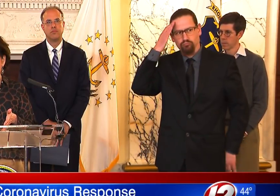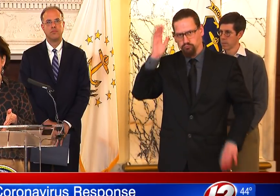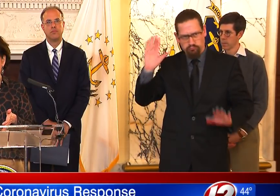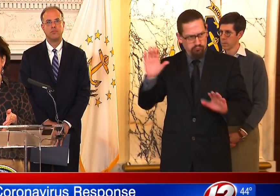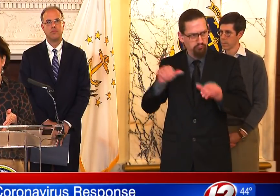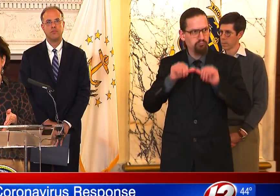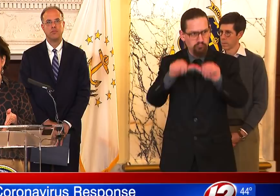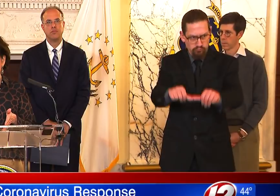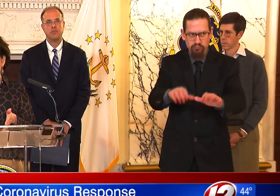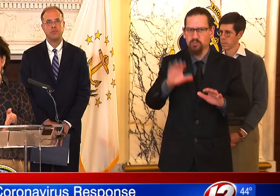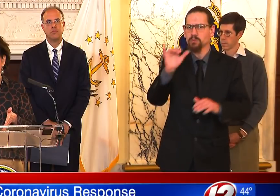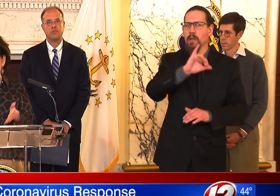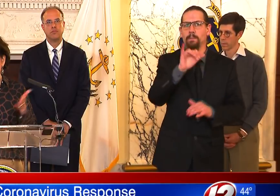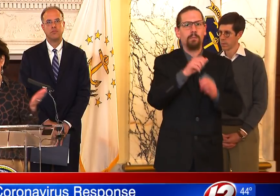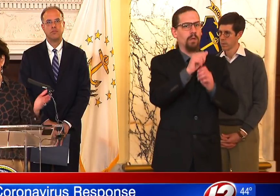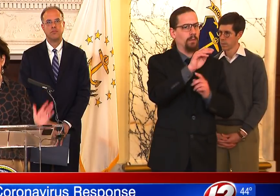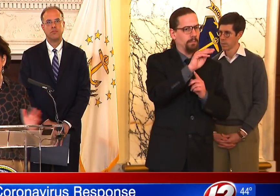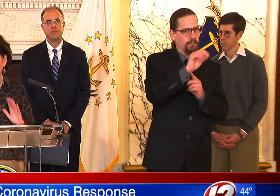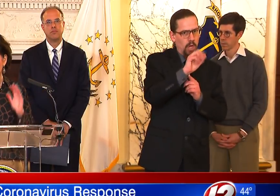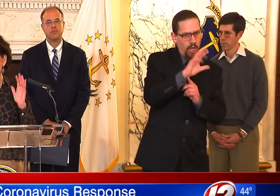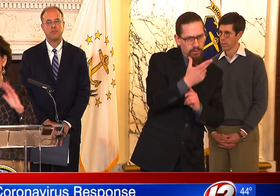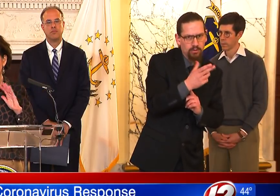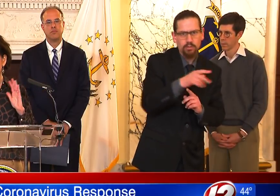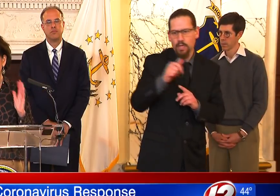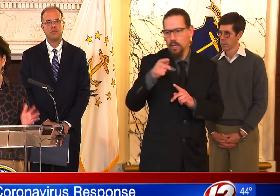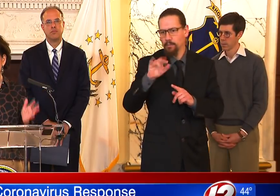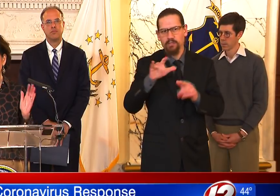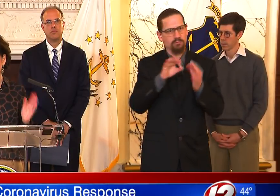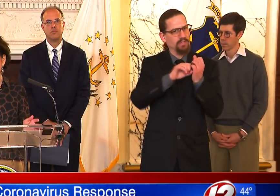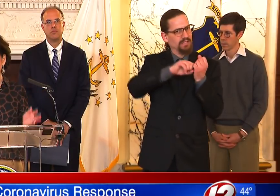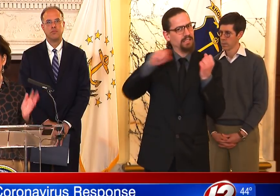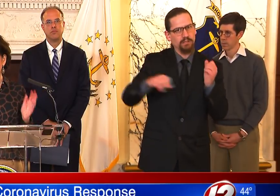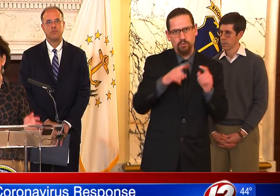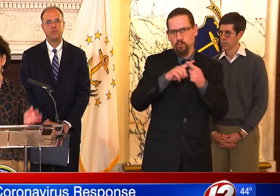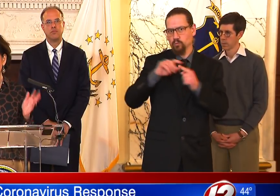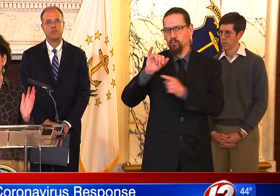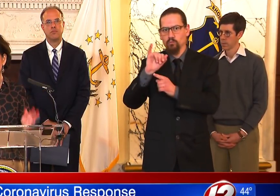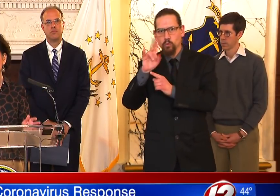DEADLINE WAS UP. IF THE DEADLINE WAS UP IN MARCH OR APRIL.